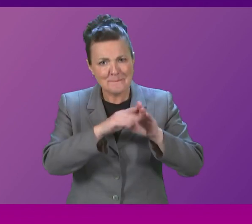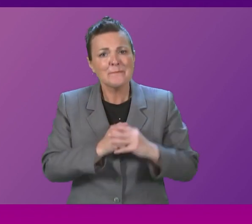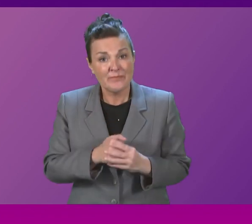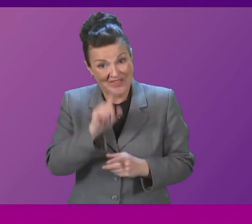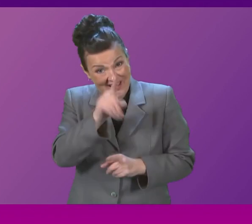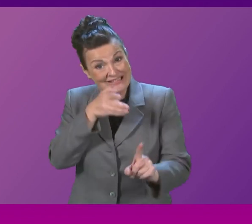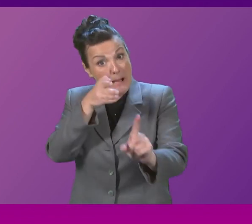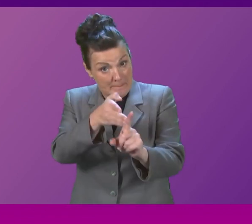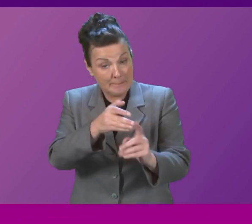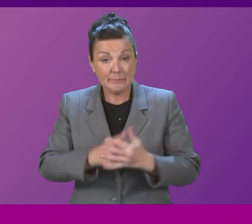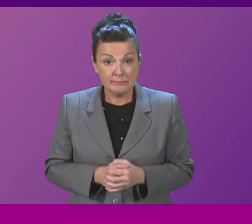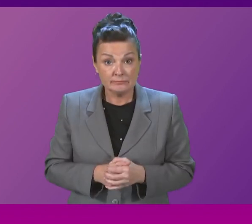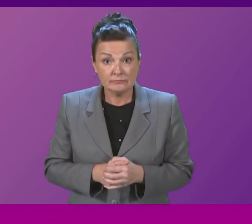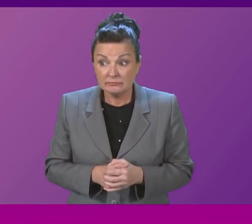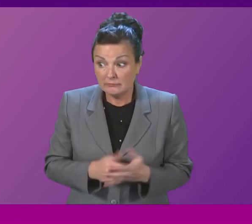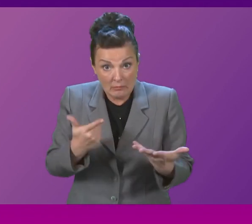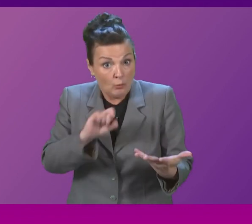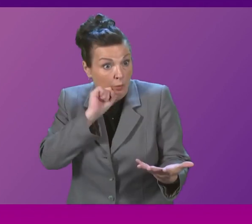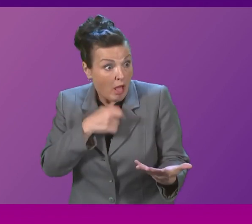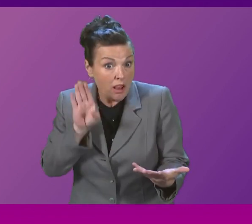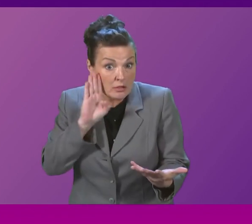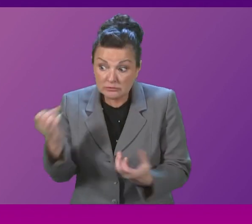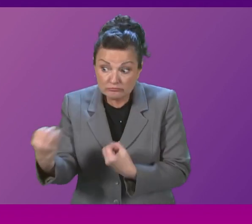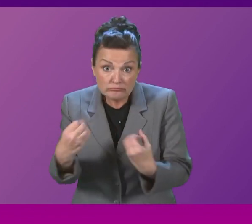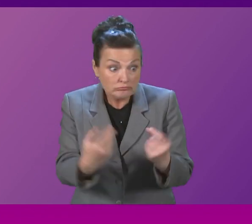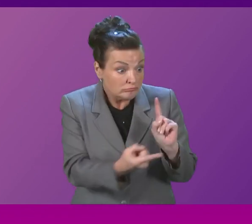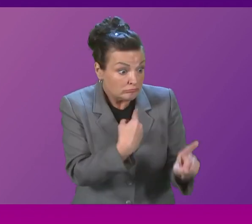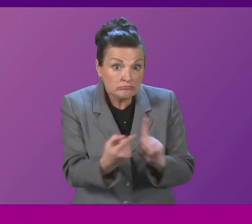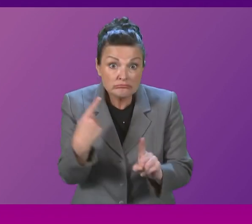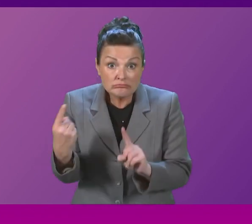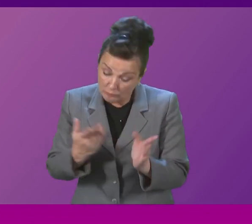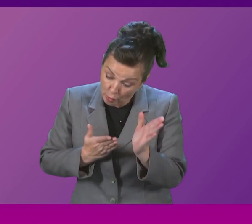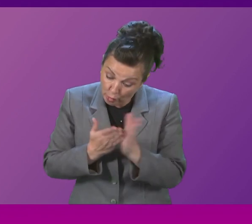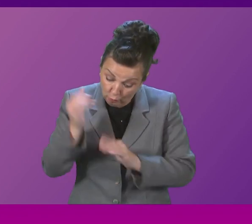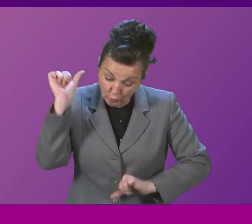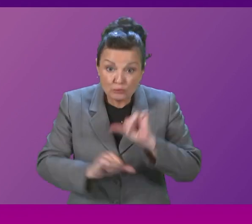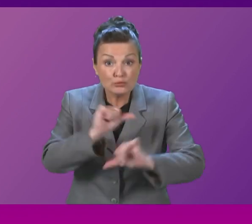That is what we want to do, and we will of course listen to the comments that are made during parliamentary scrutiny of the bill.